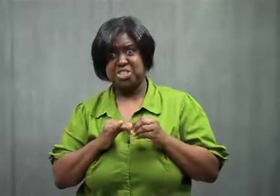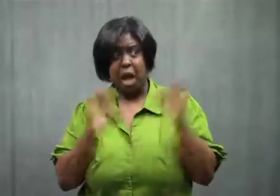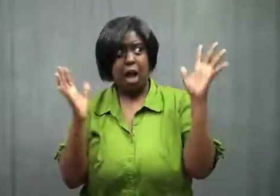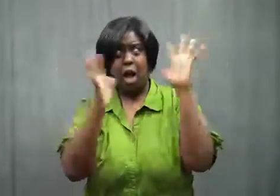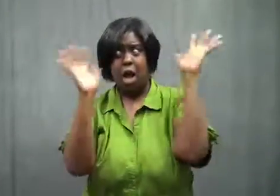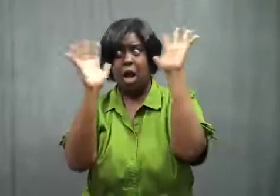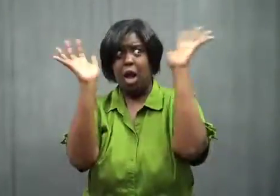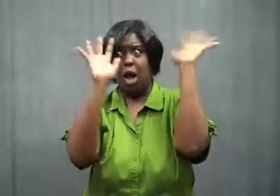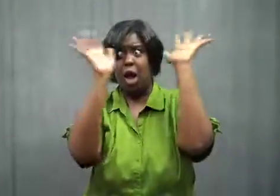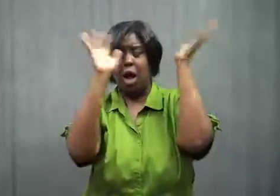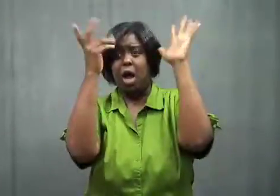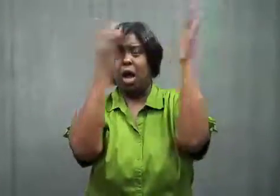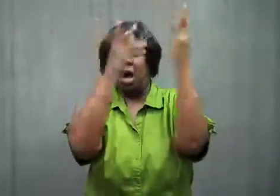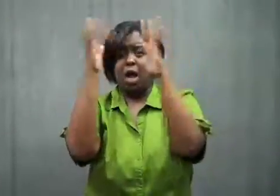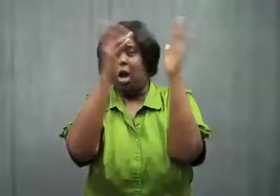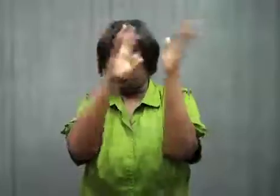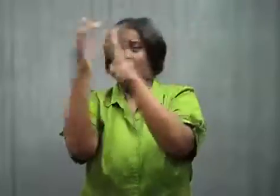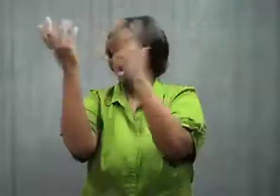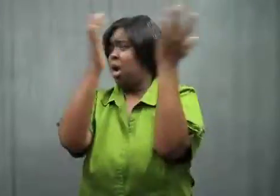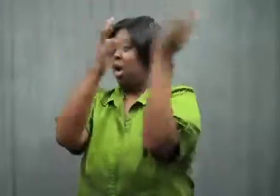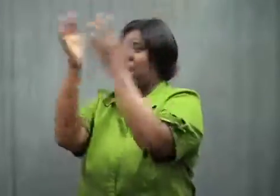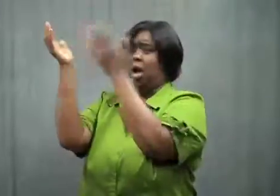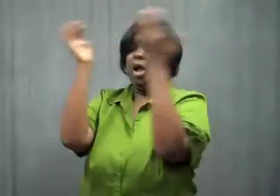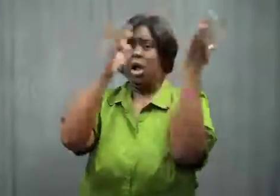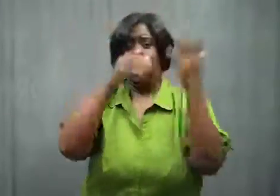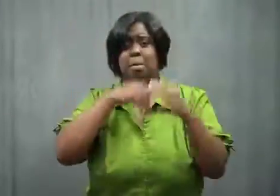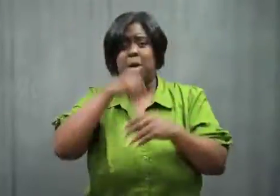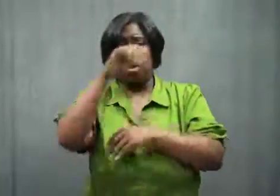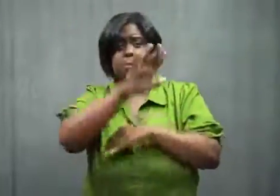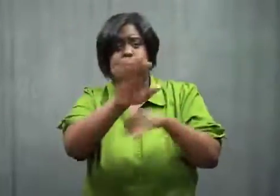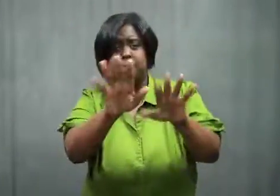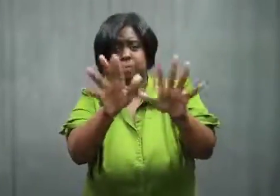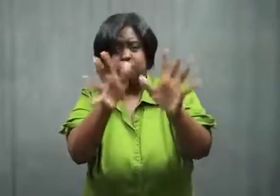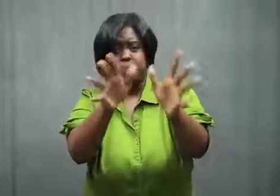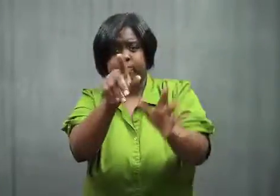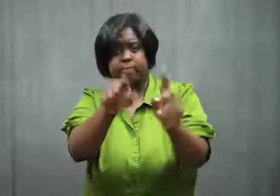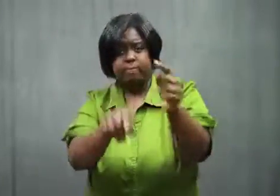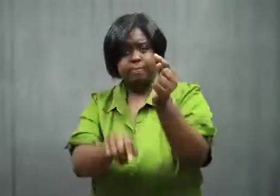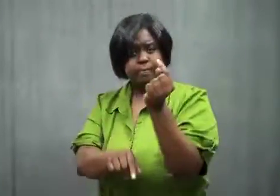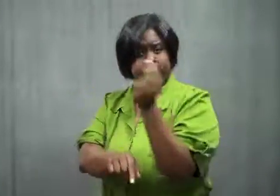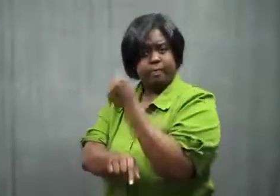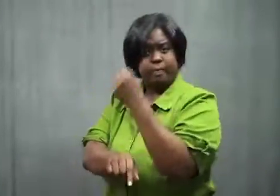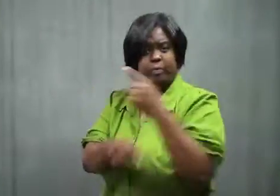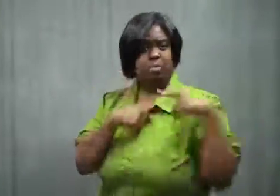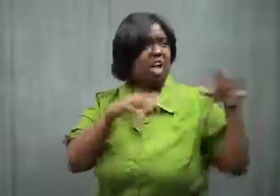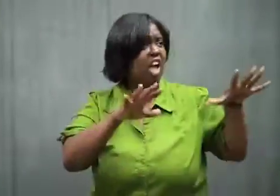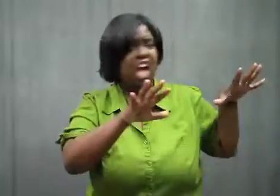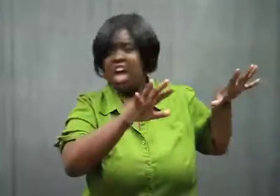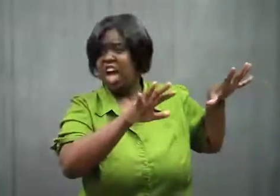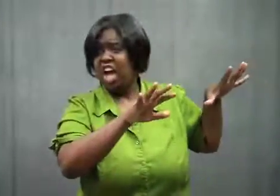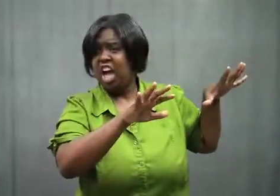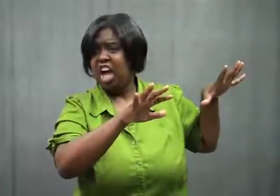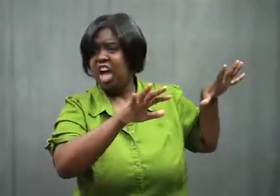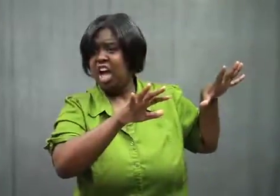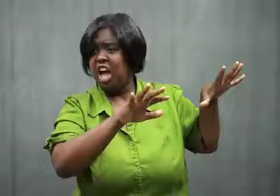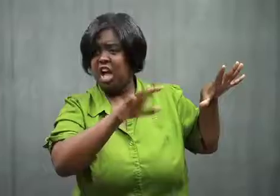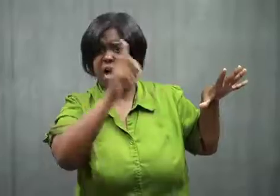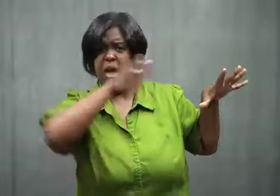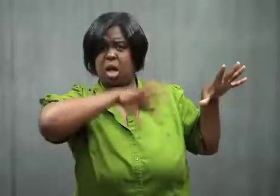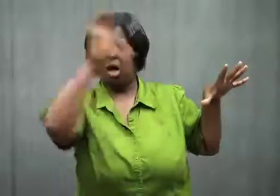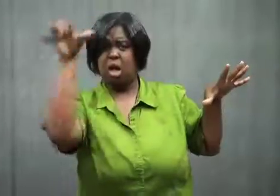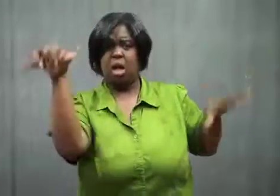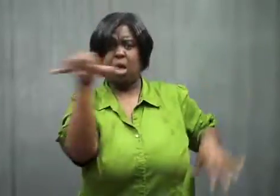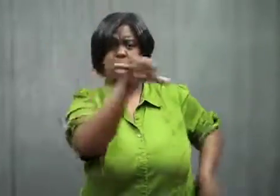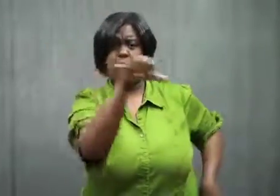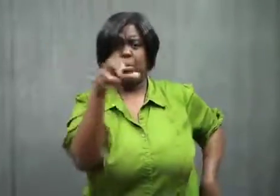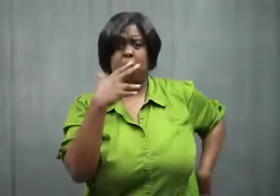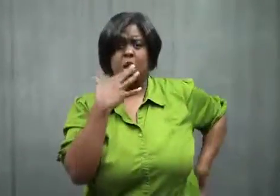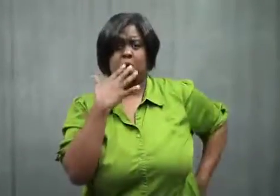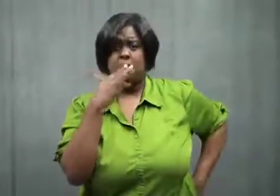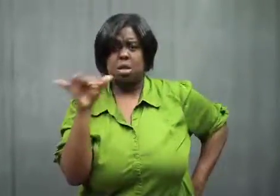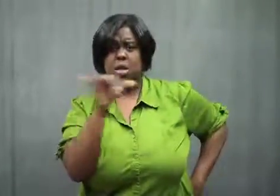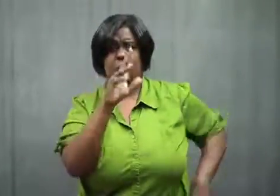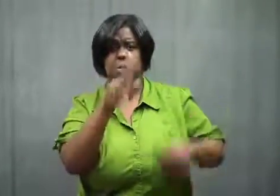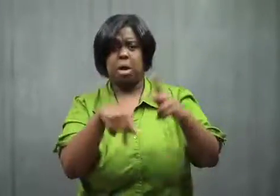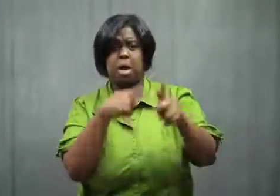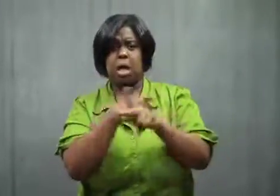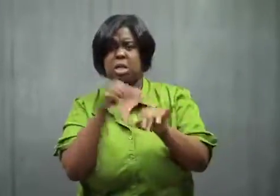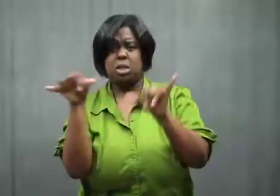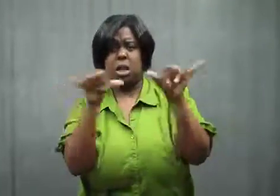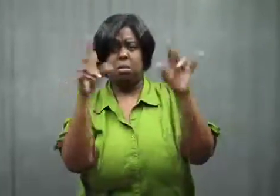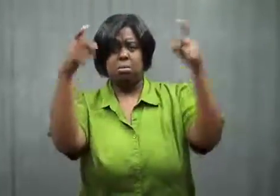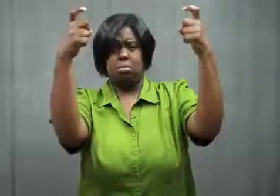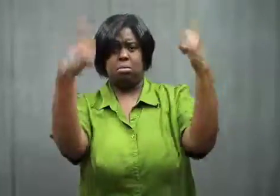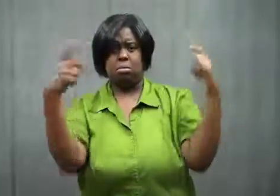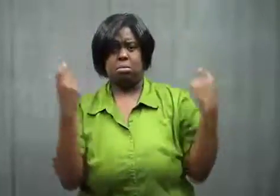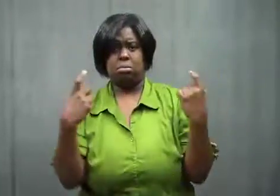I was fussing over everything, and my aunt pointed. I looked where she pointed.